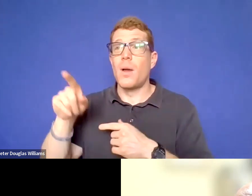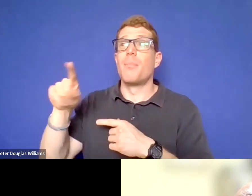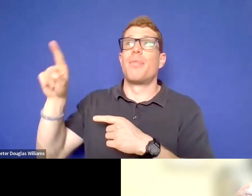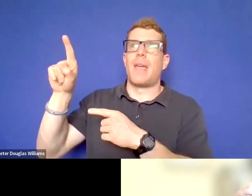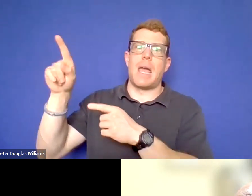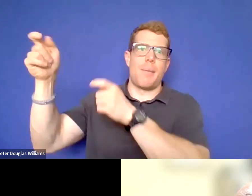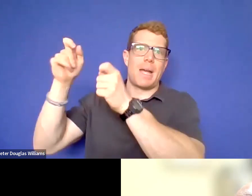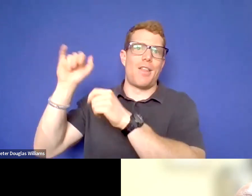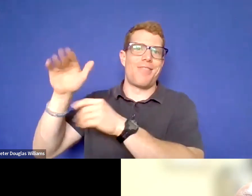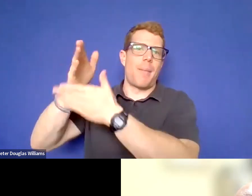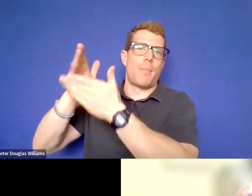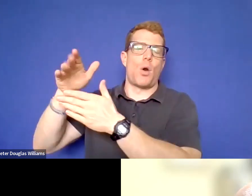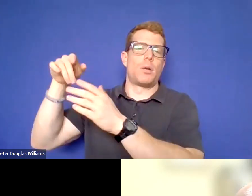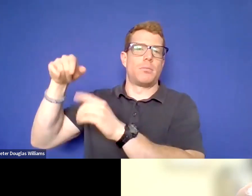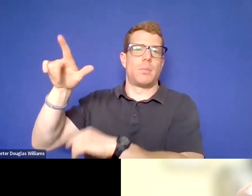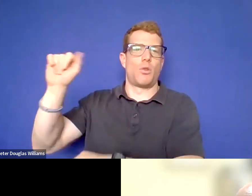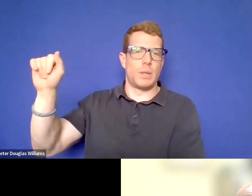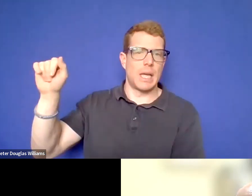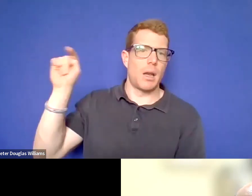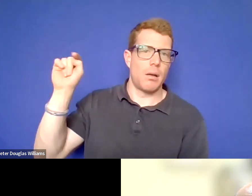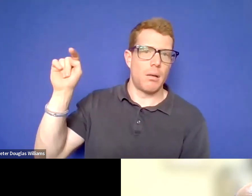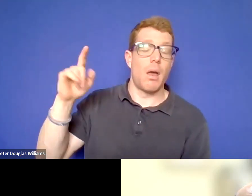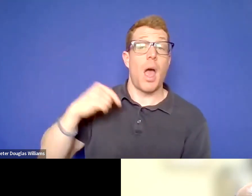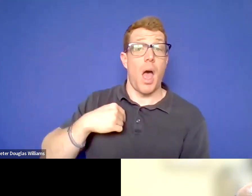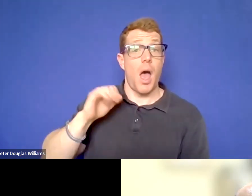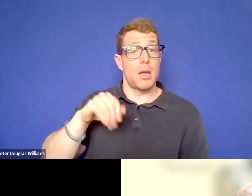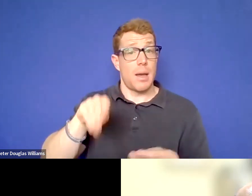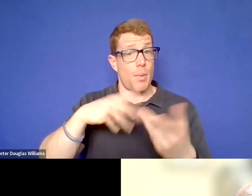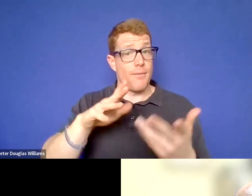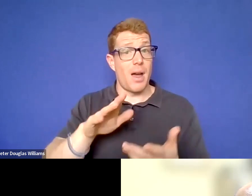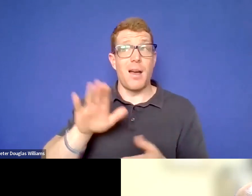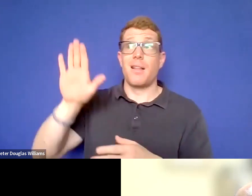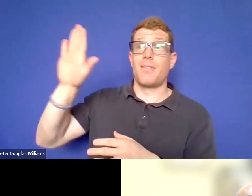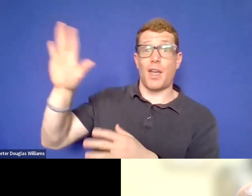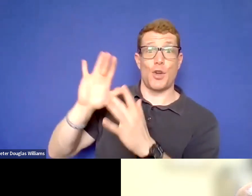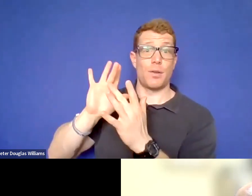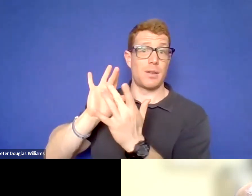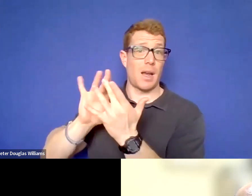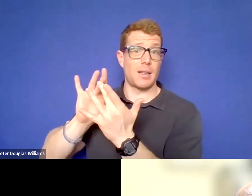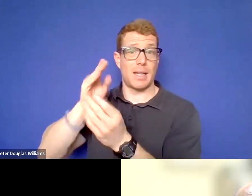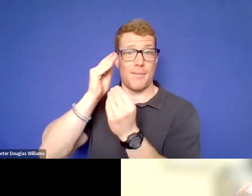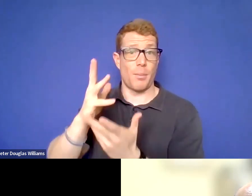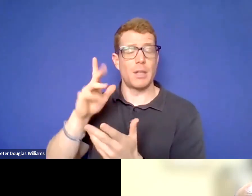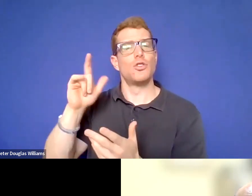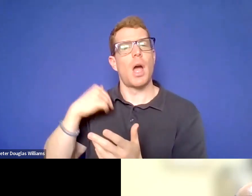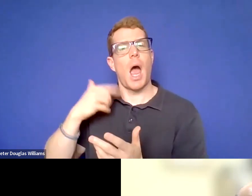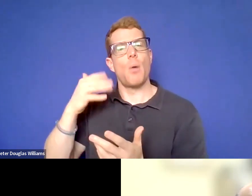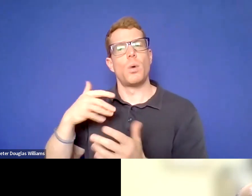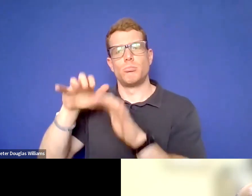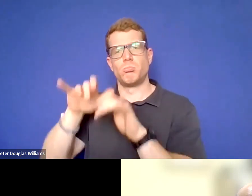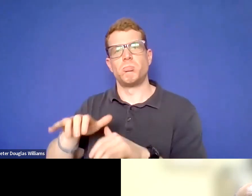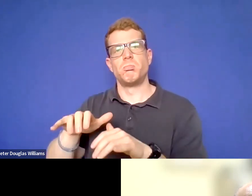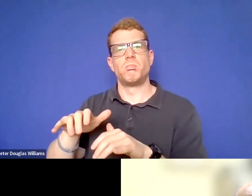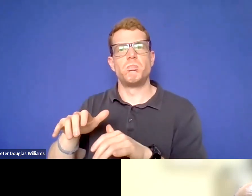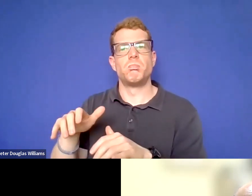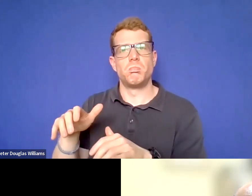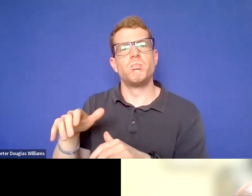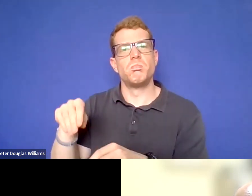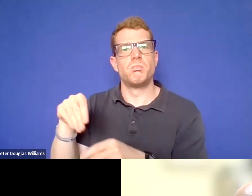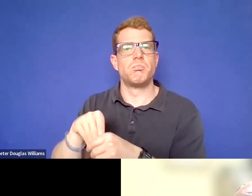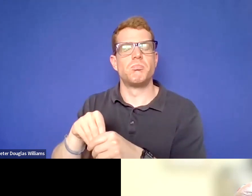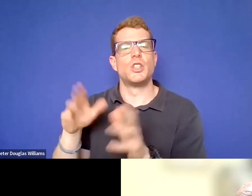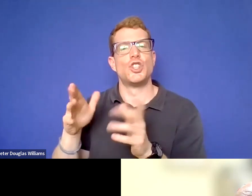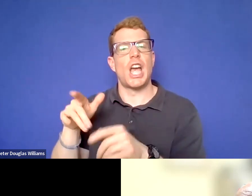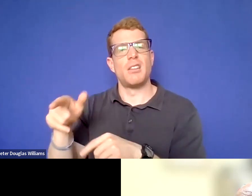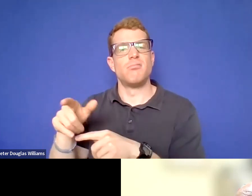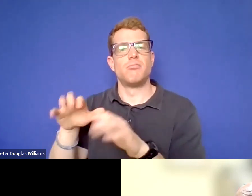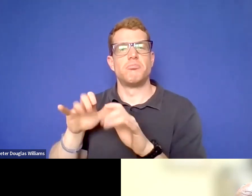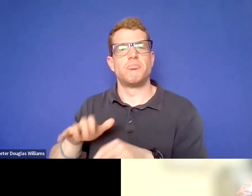I can provide you with their contact information i'll i'll go ahead and put that number into the chat in just a moment.